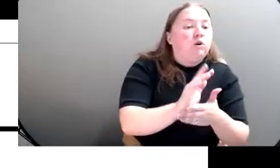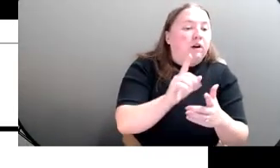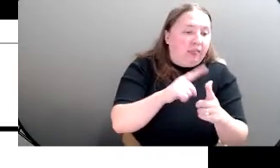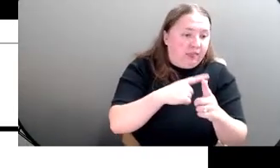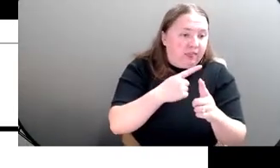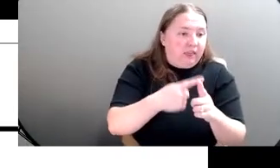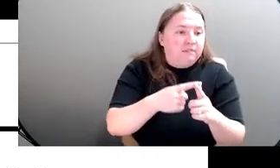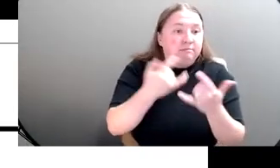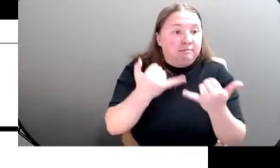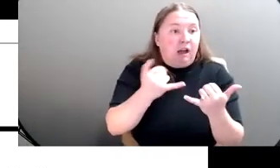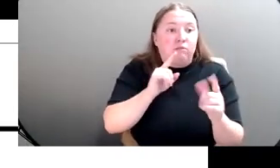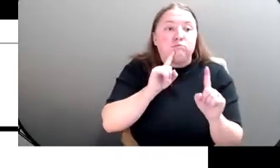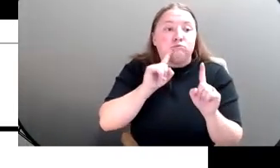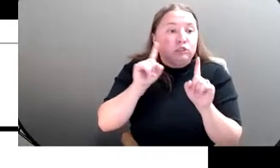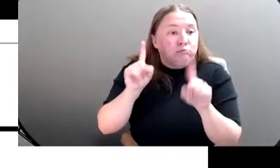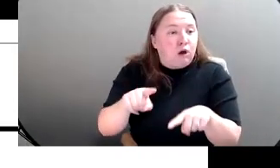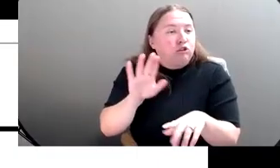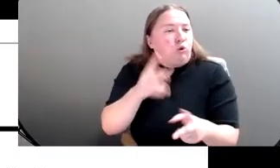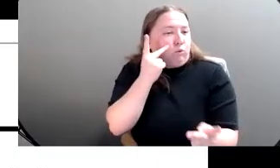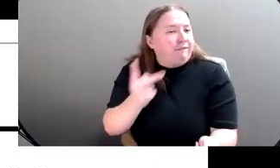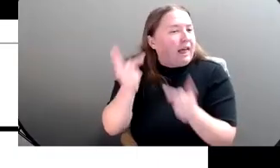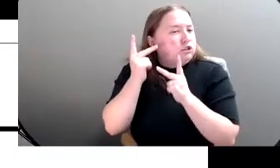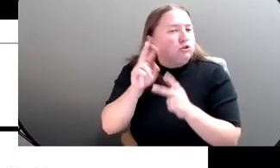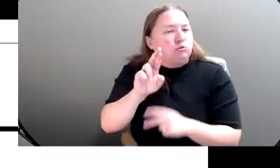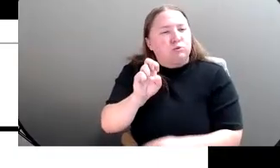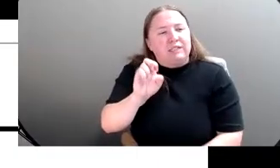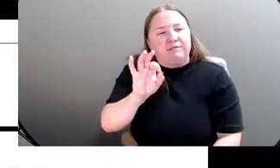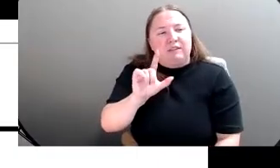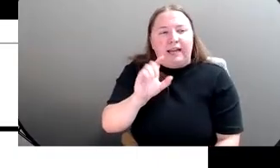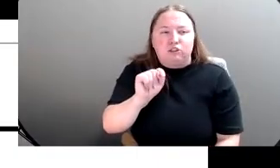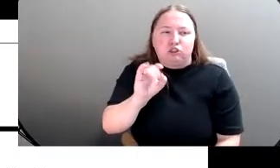And then now you're going to post your reflection or answer these three questions about it.